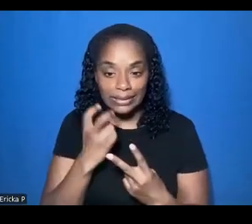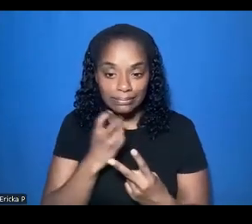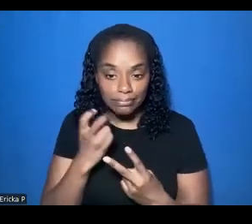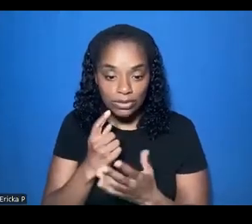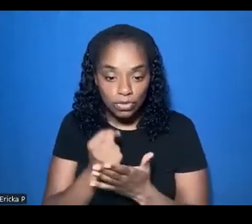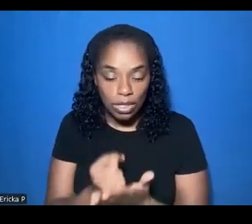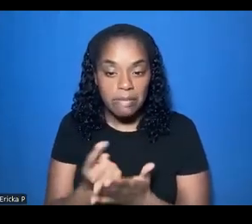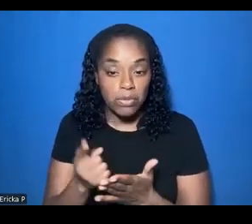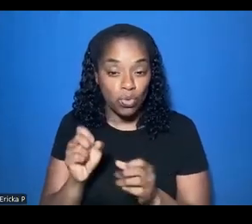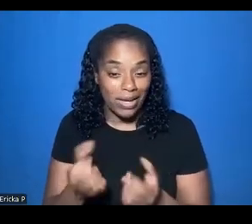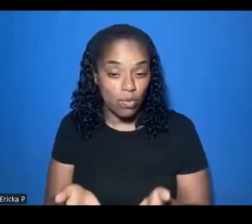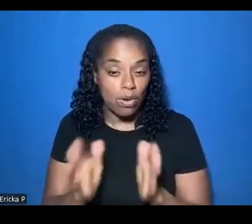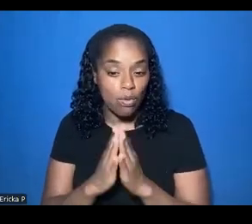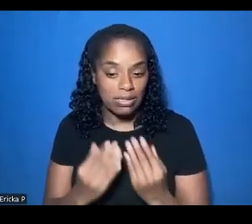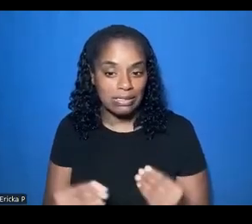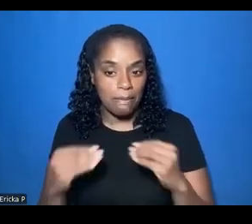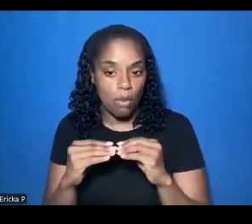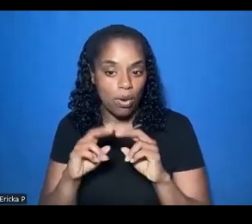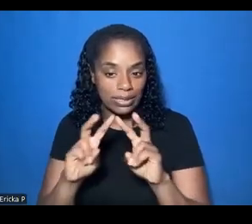You can request additional assessments as well.